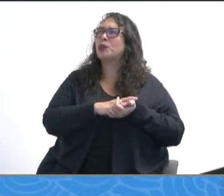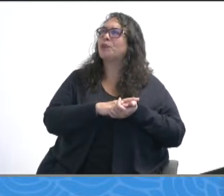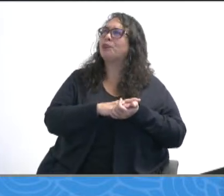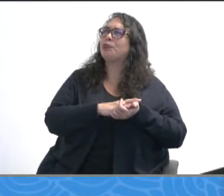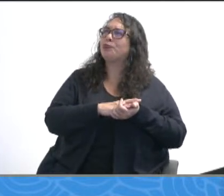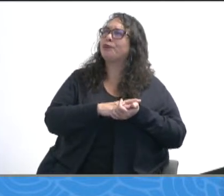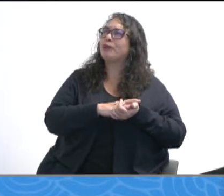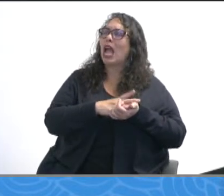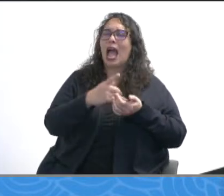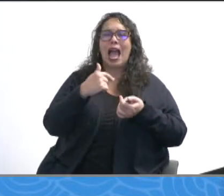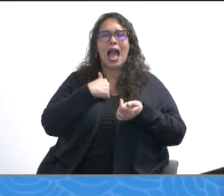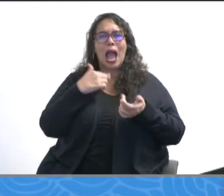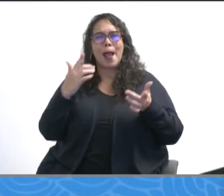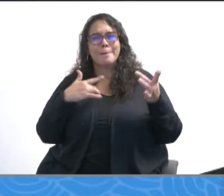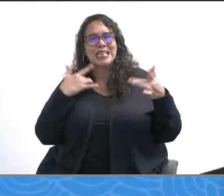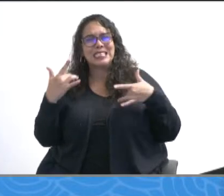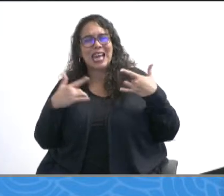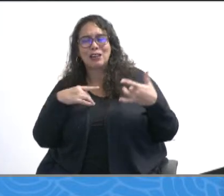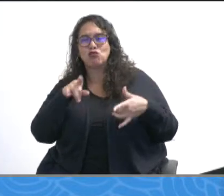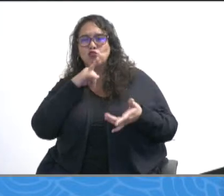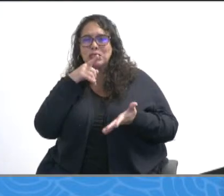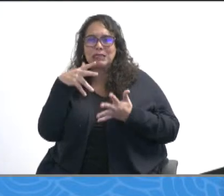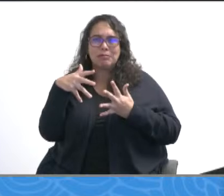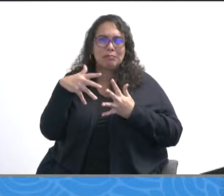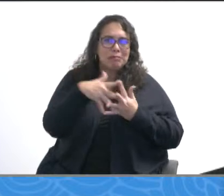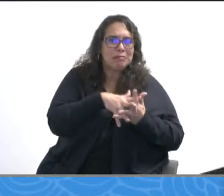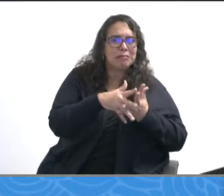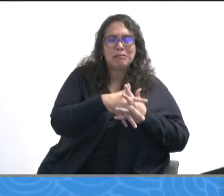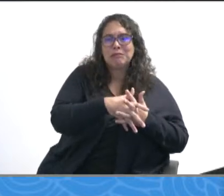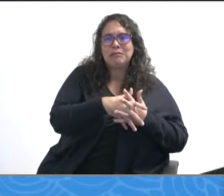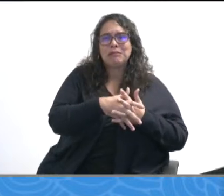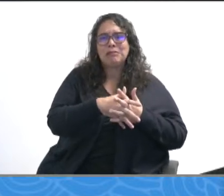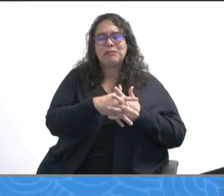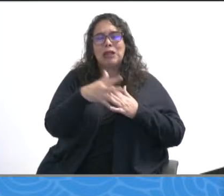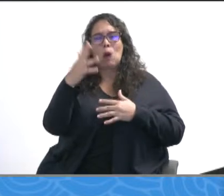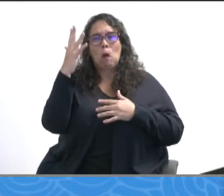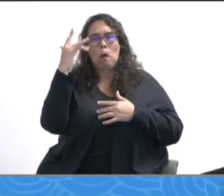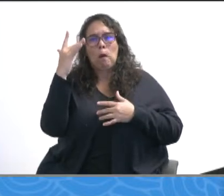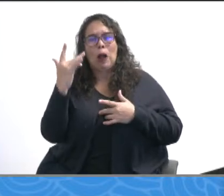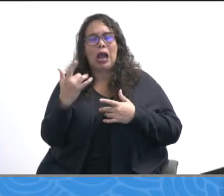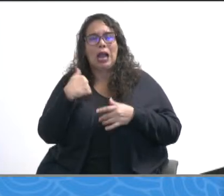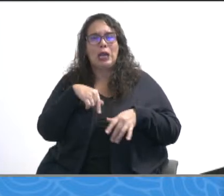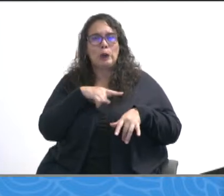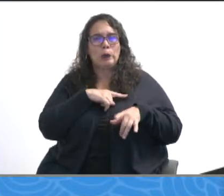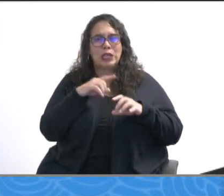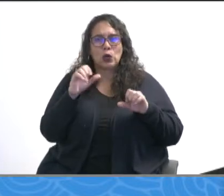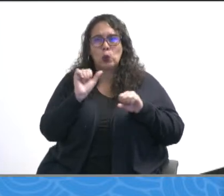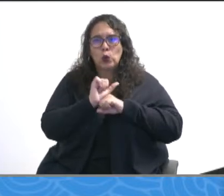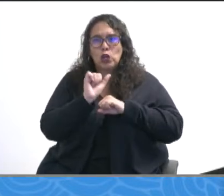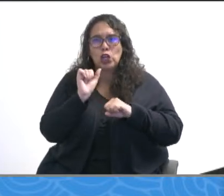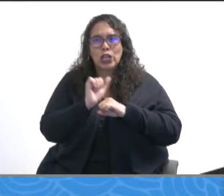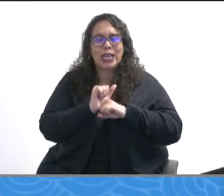is I think this really kind of anchors why we are working with a process that doesn't end.